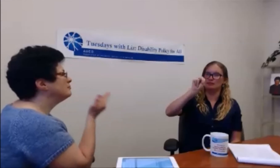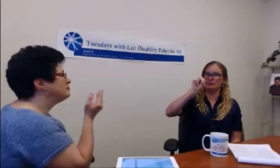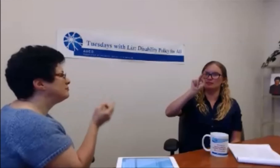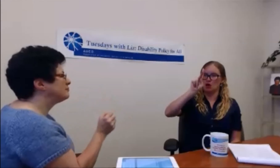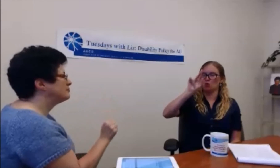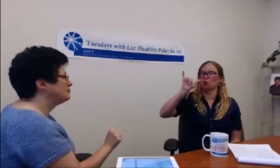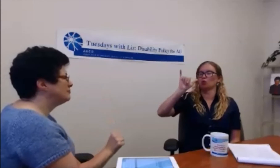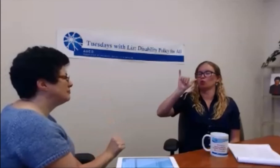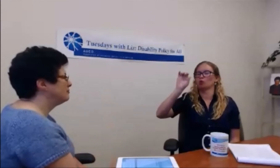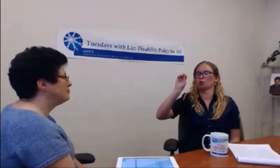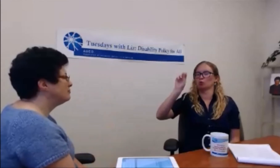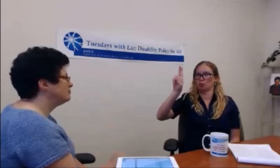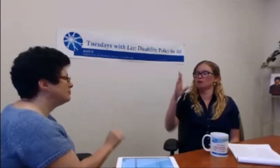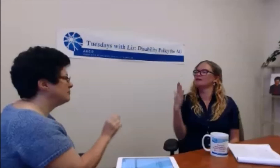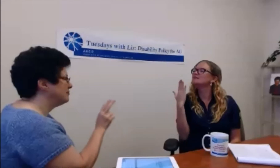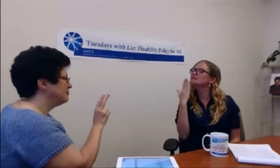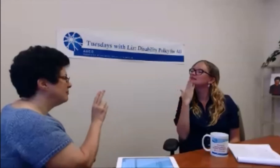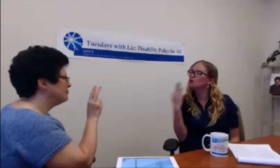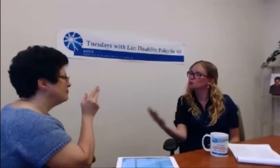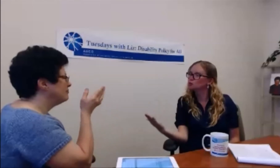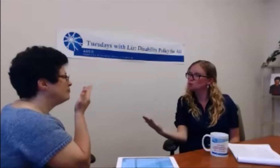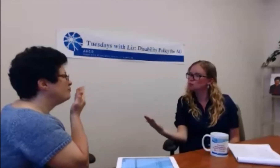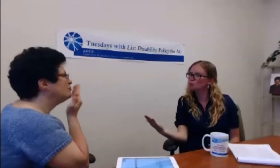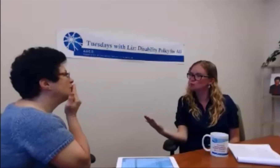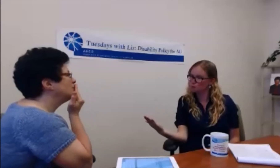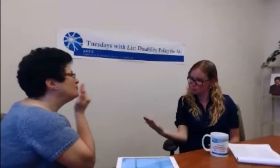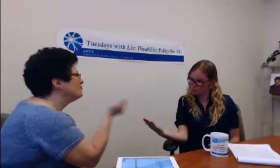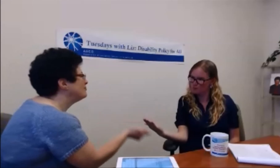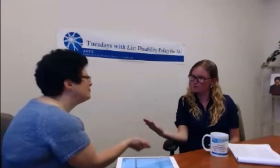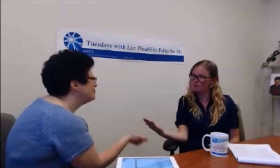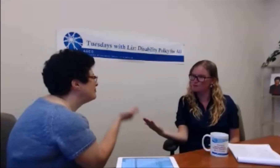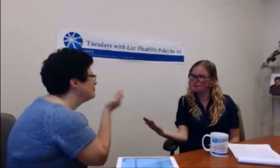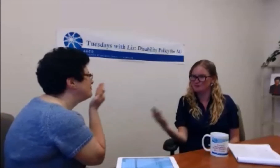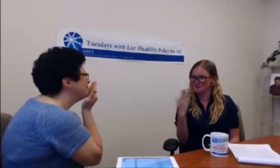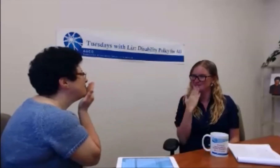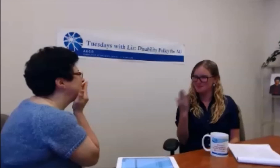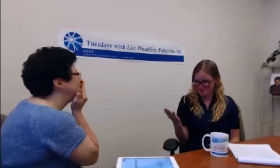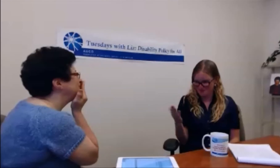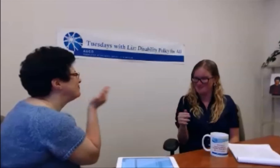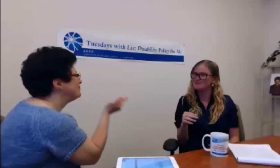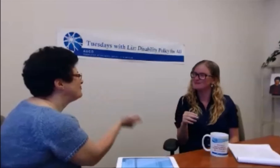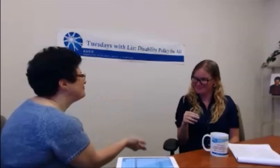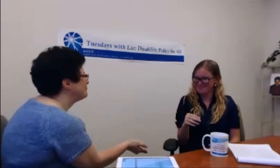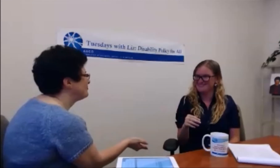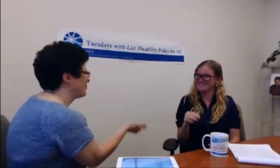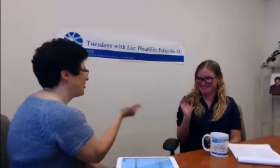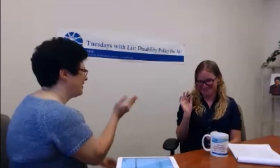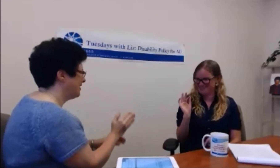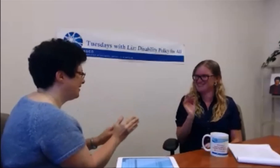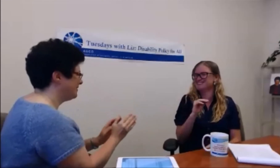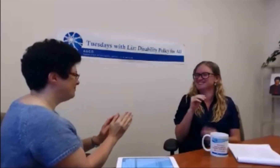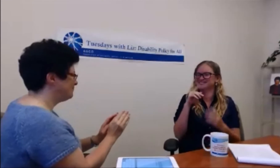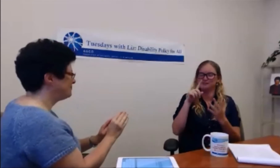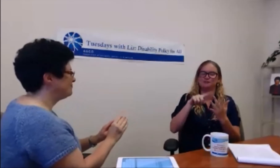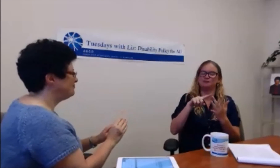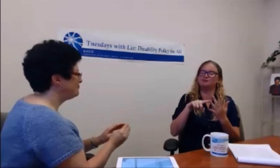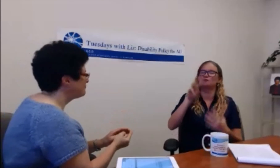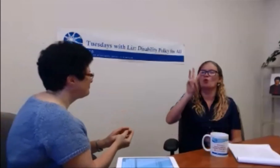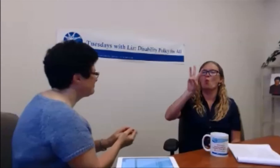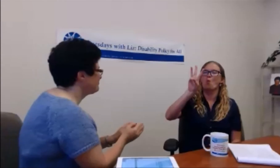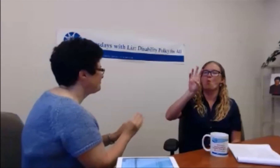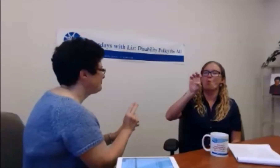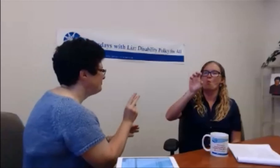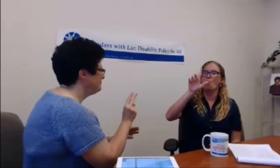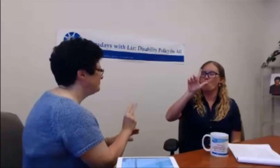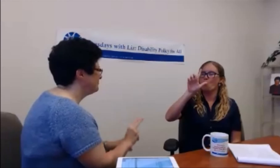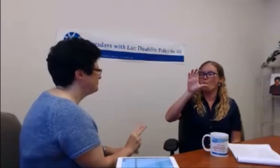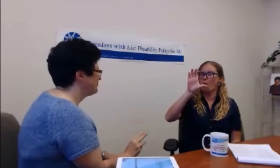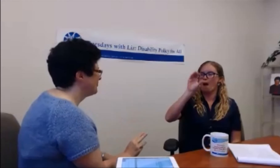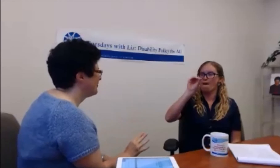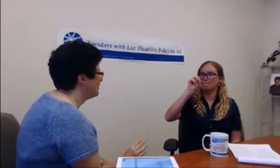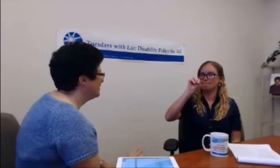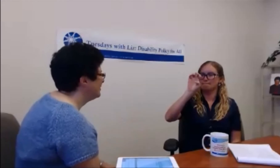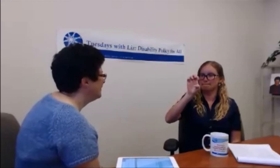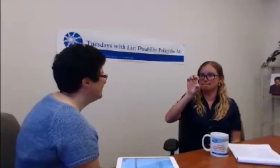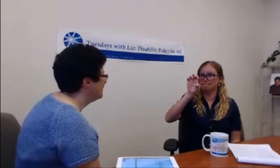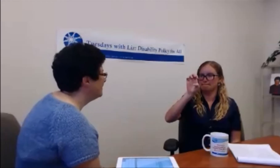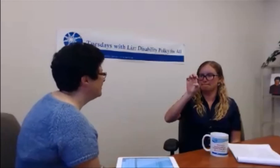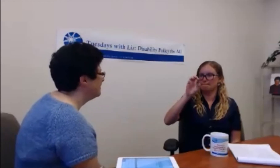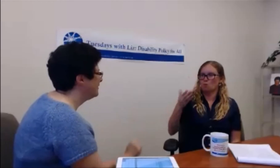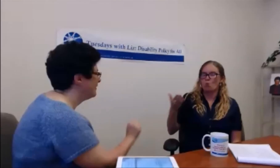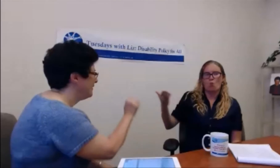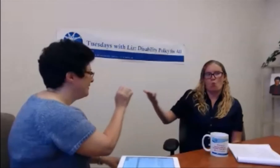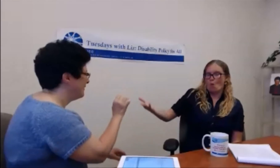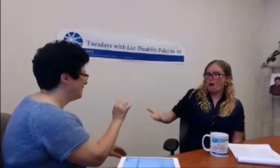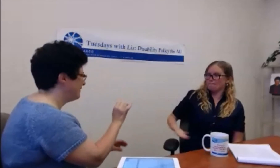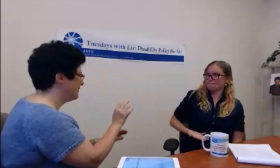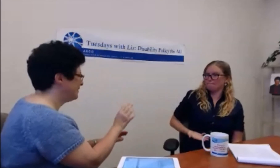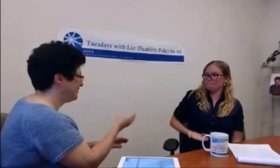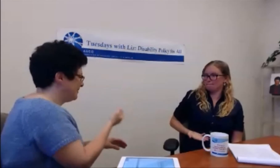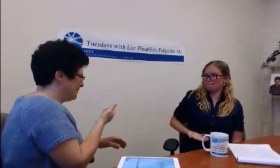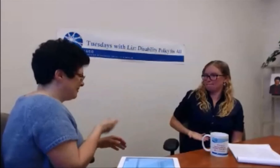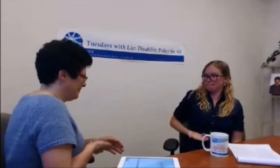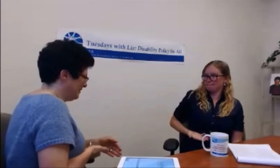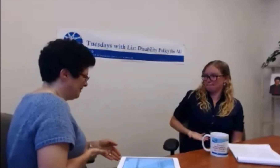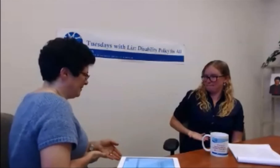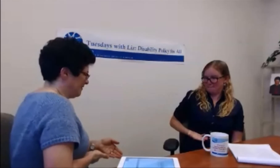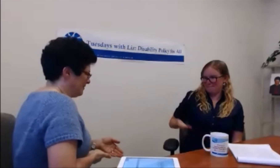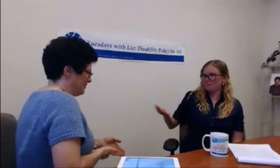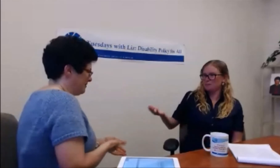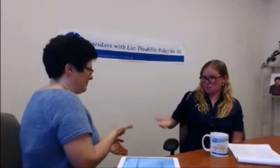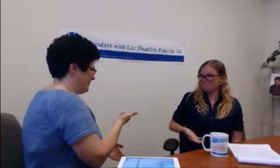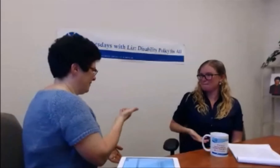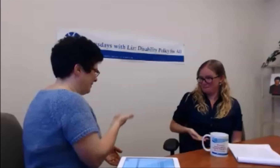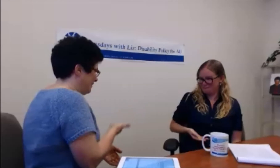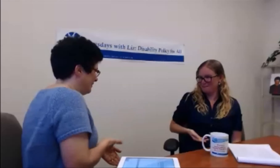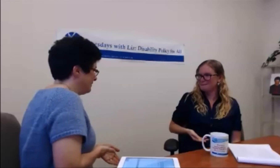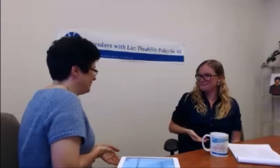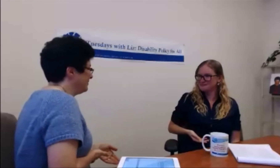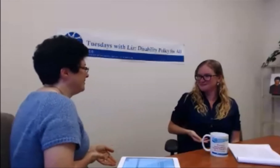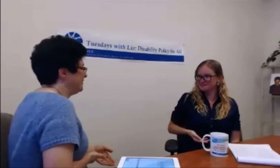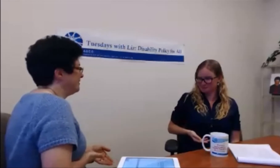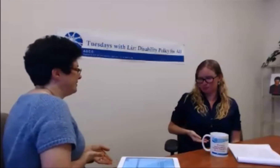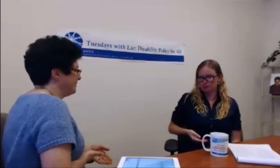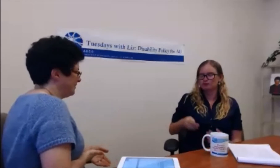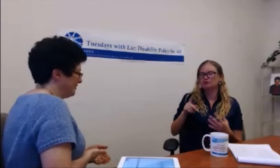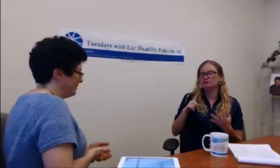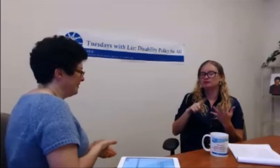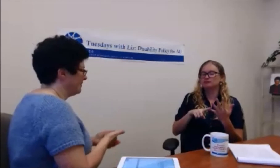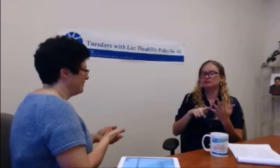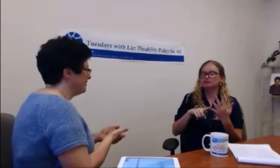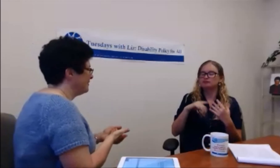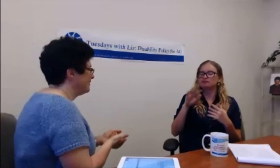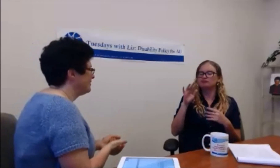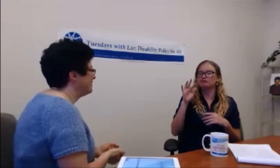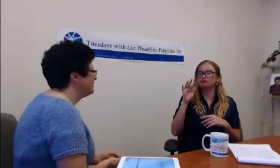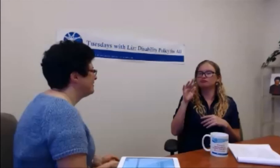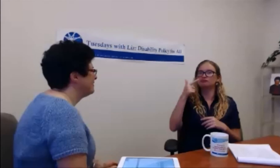and